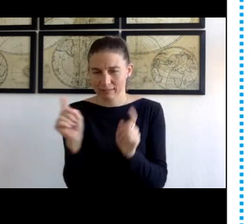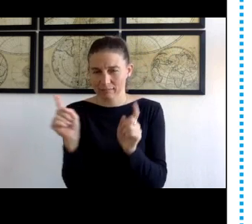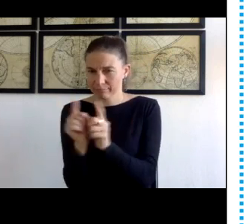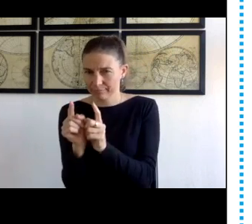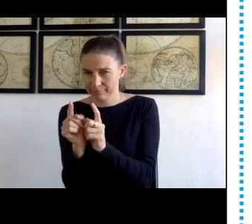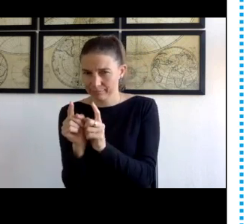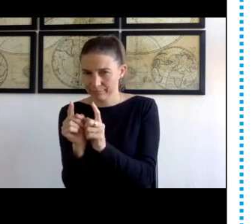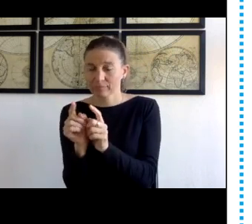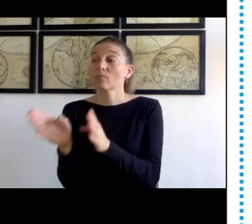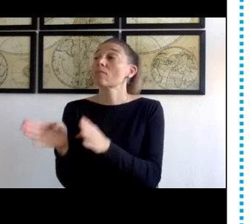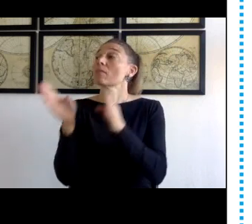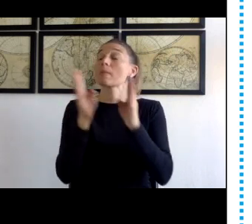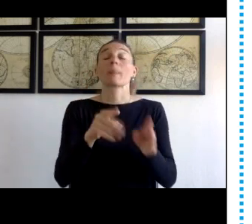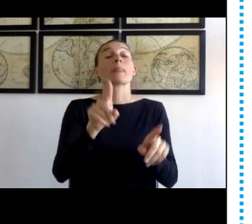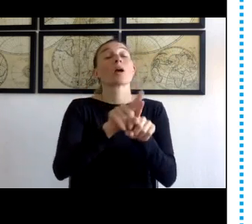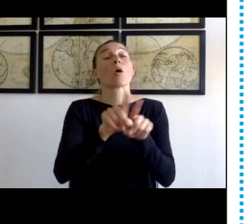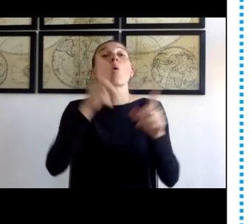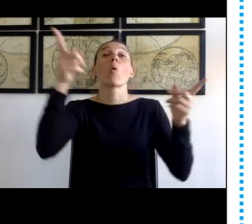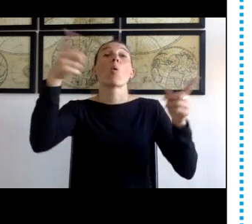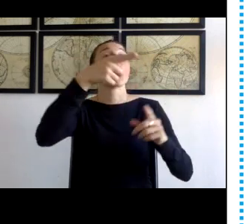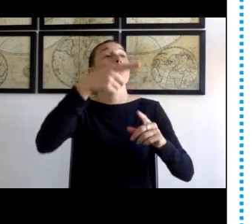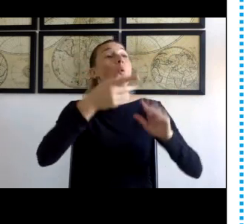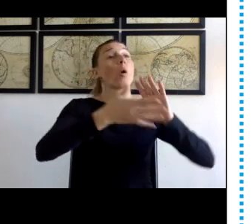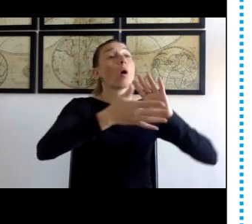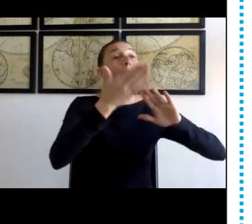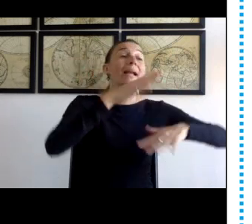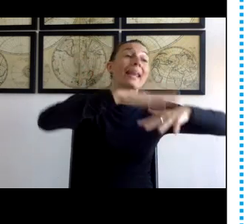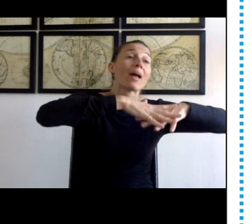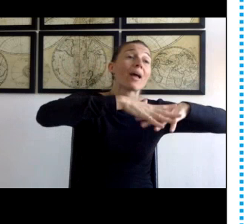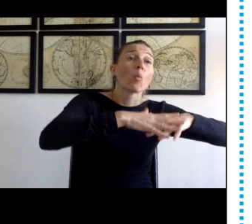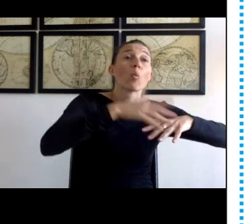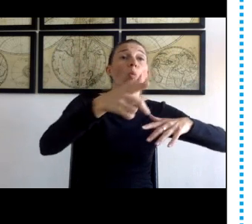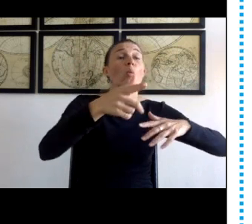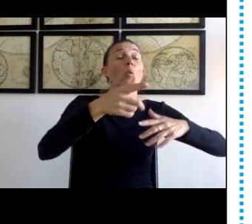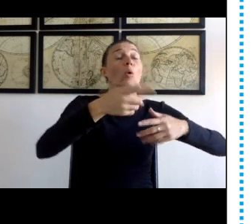and the operators of networks, providers of communication services.